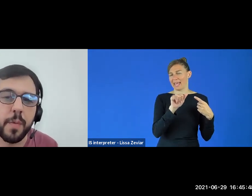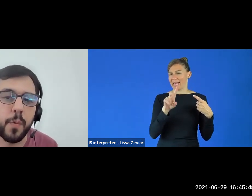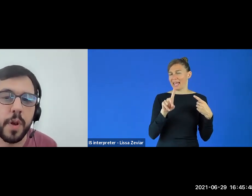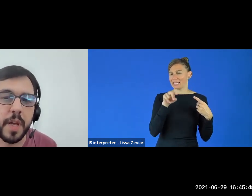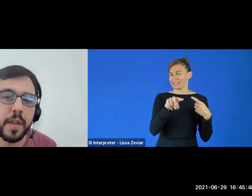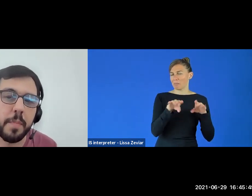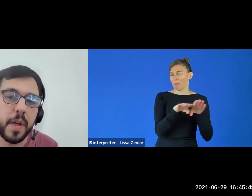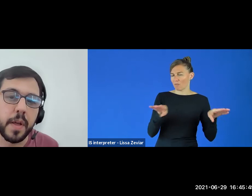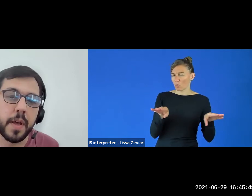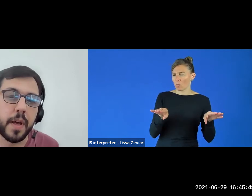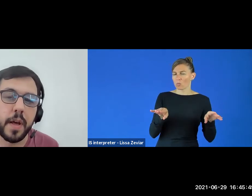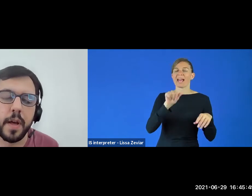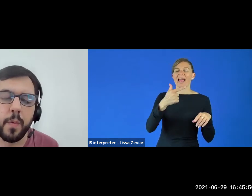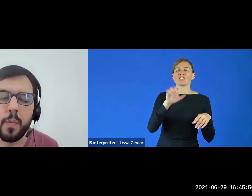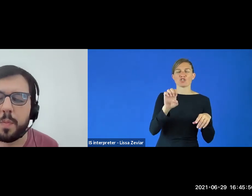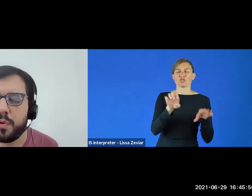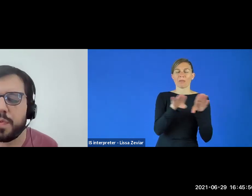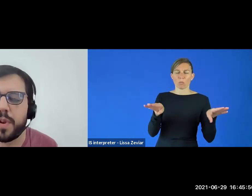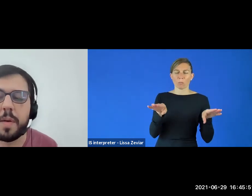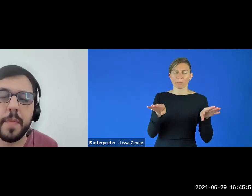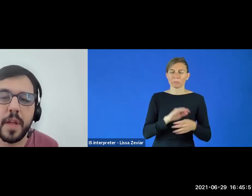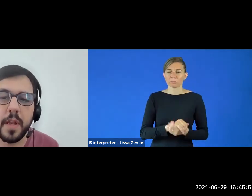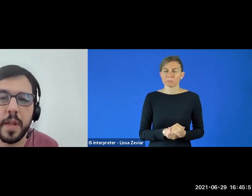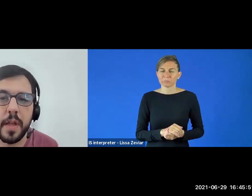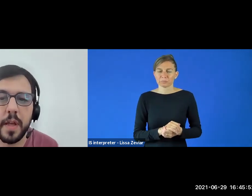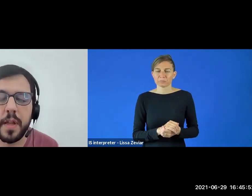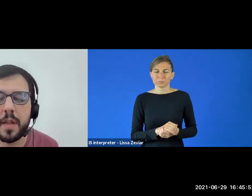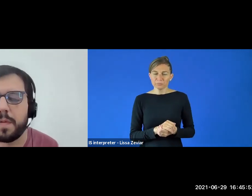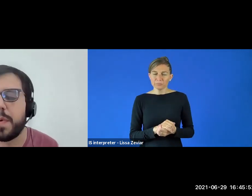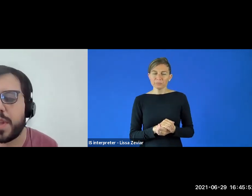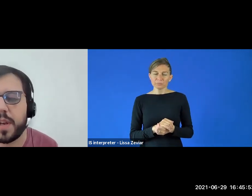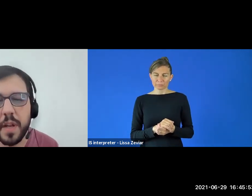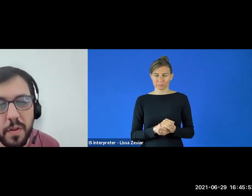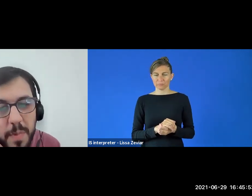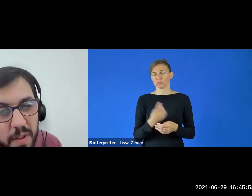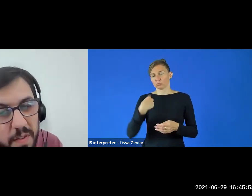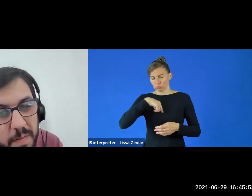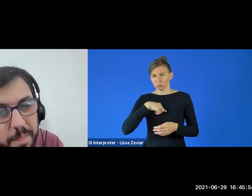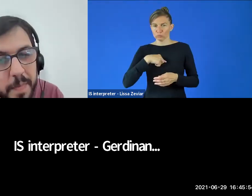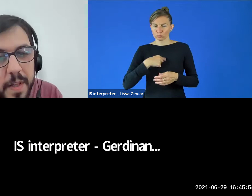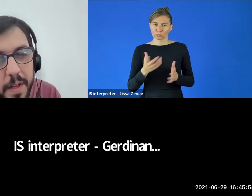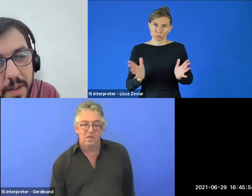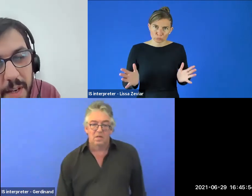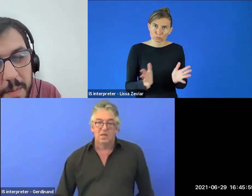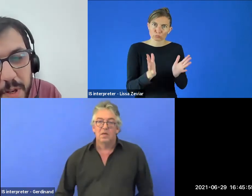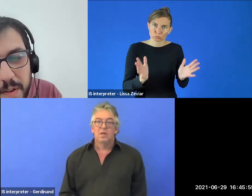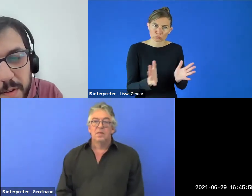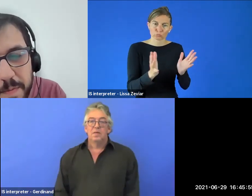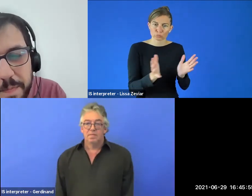and we will push for them in the different technical committees. Next slide, please.